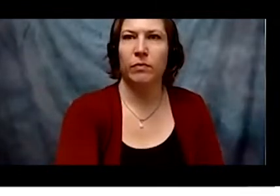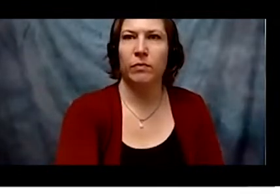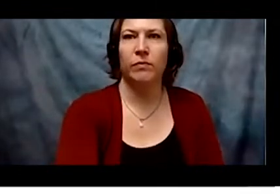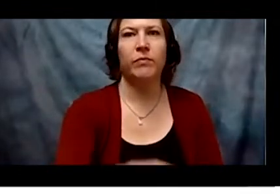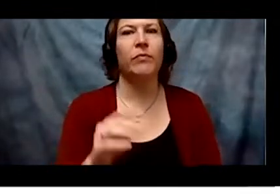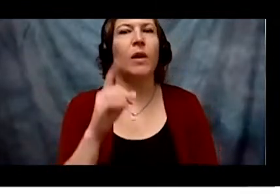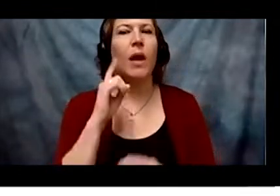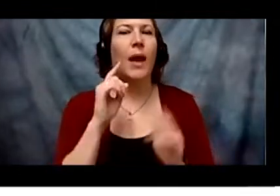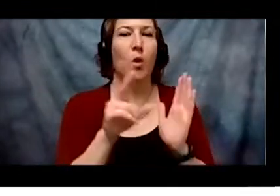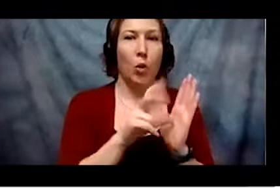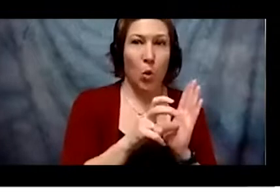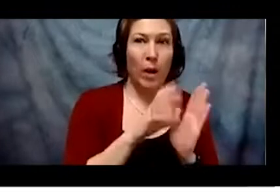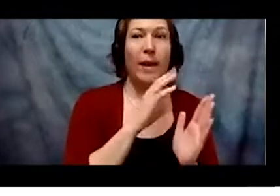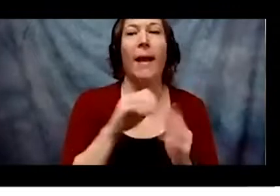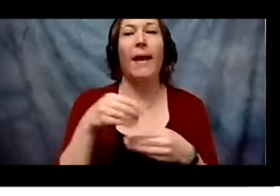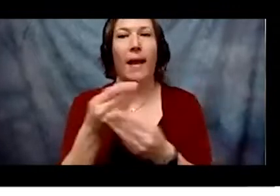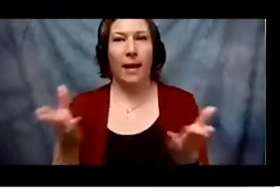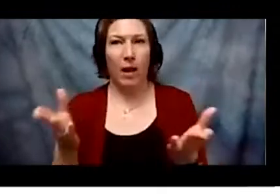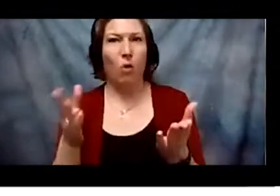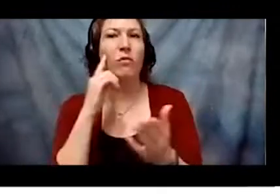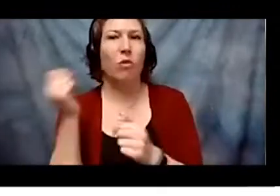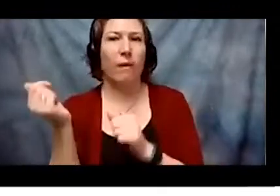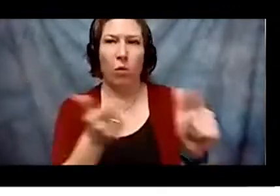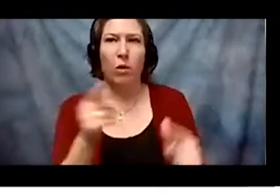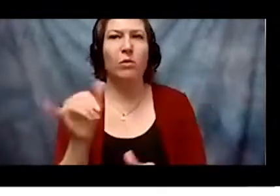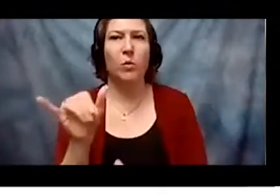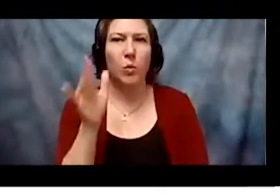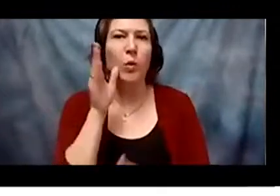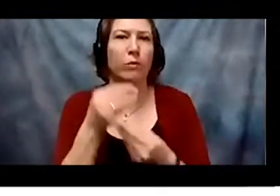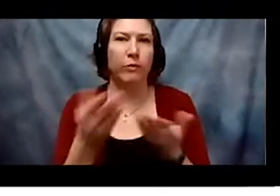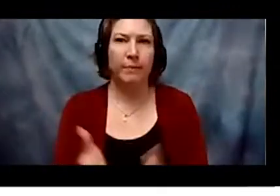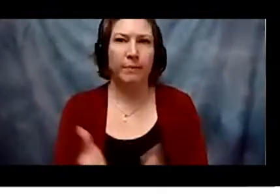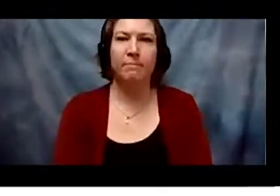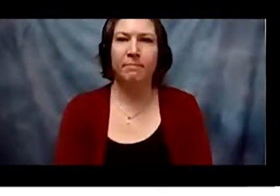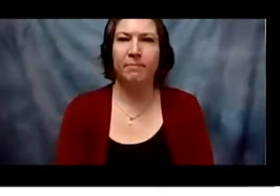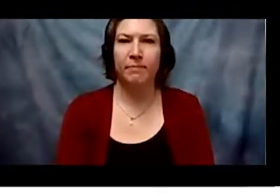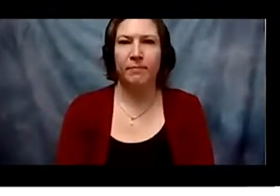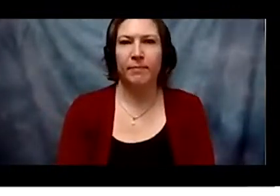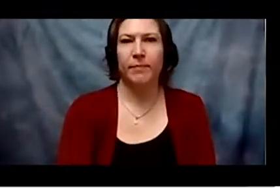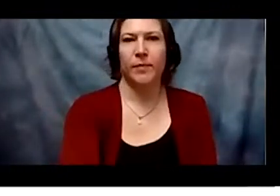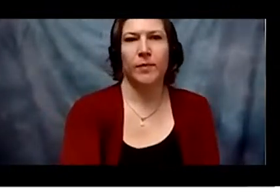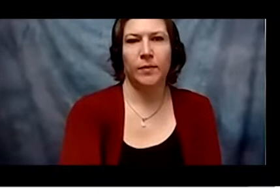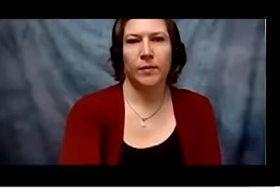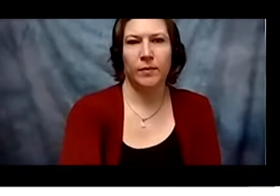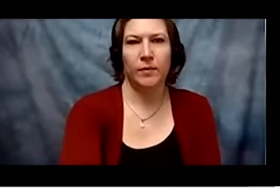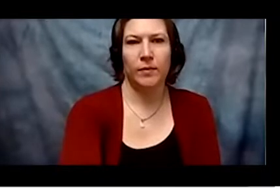accessible handout for everyone on the Disability Equity